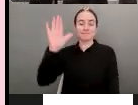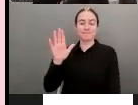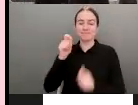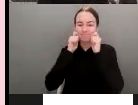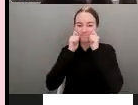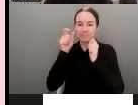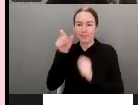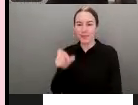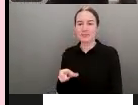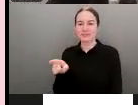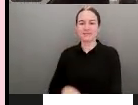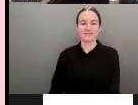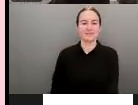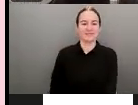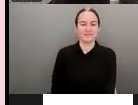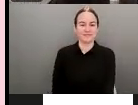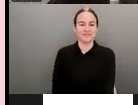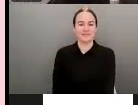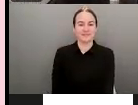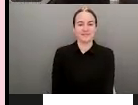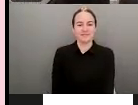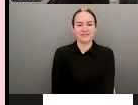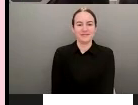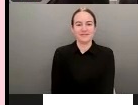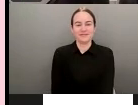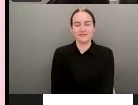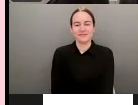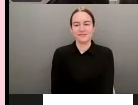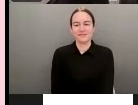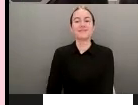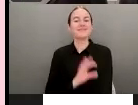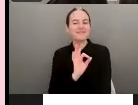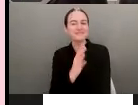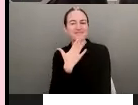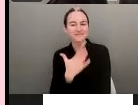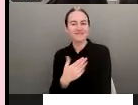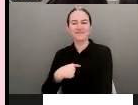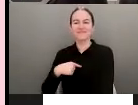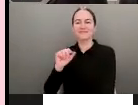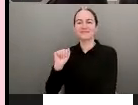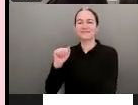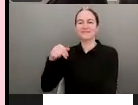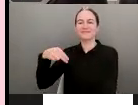Thank you. I am Anne, quality engineer